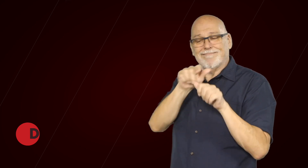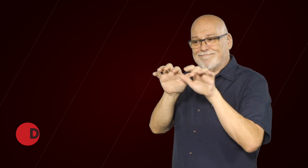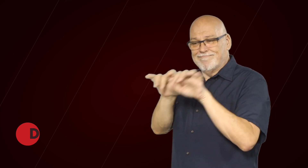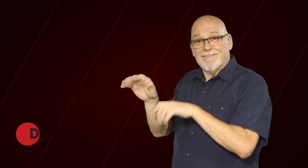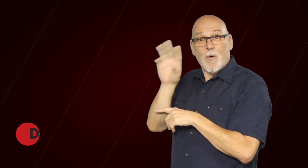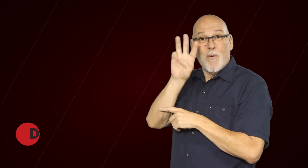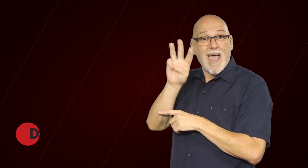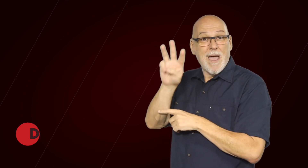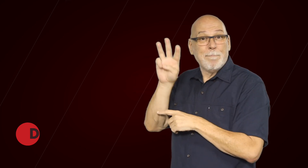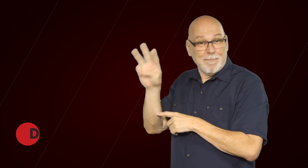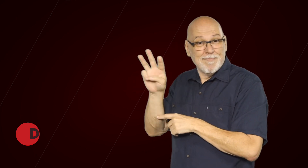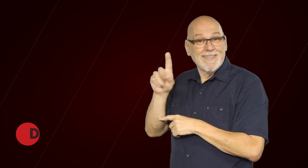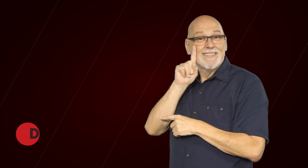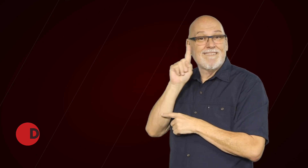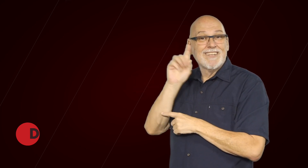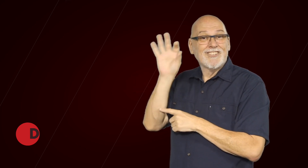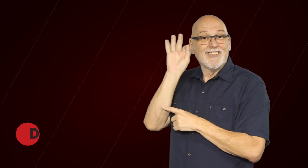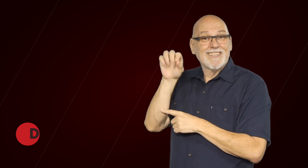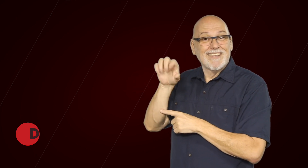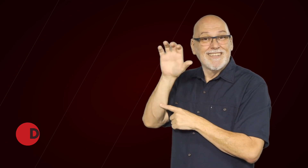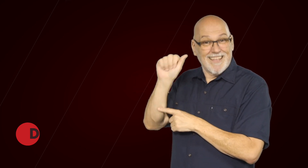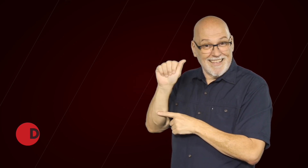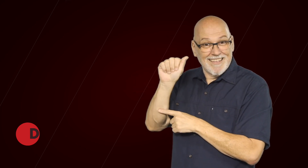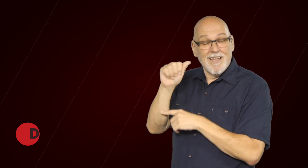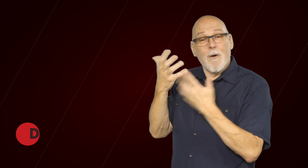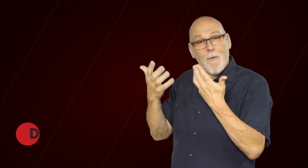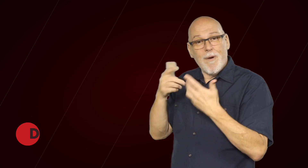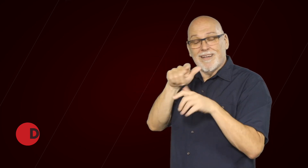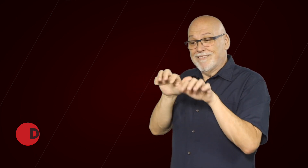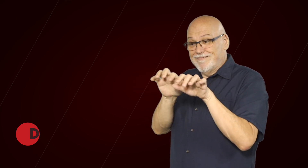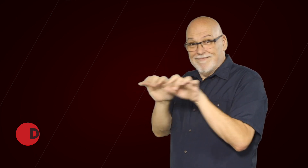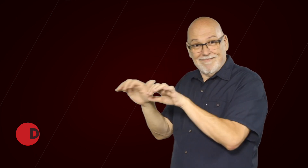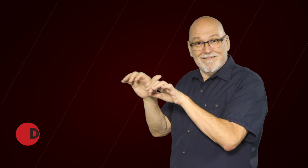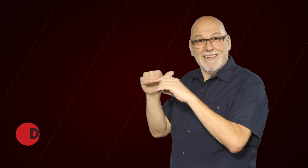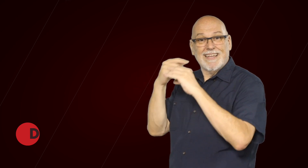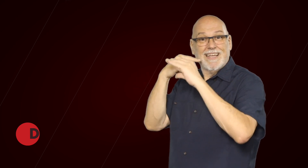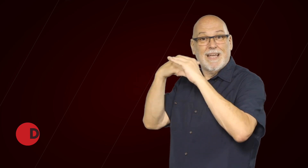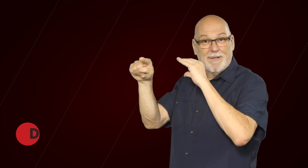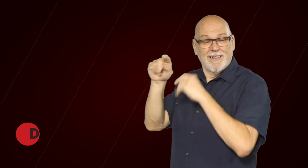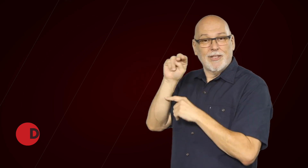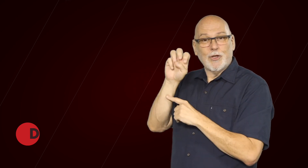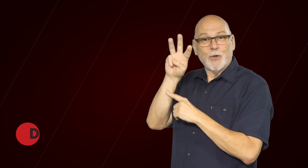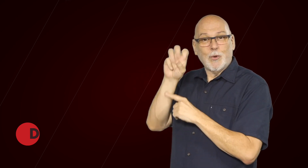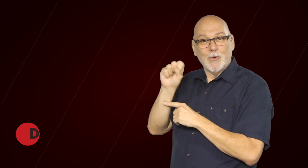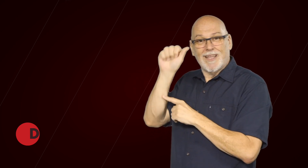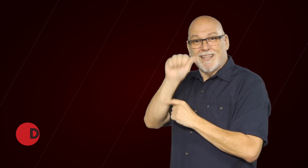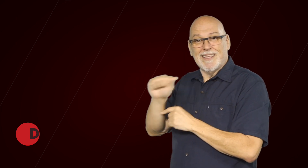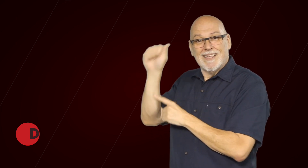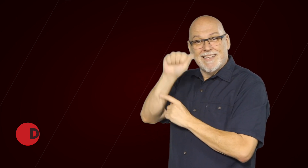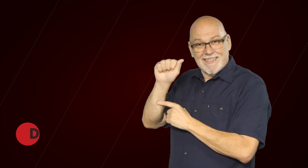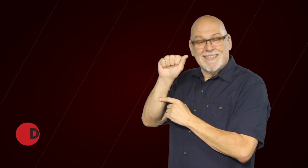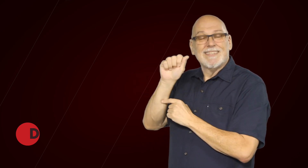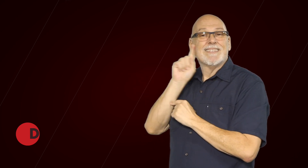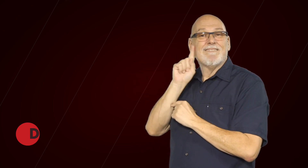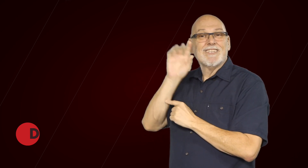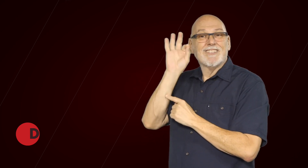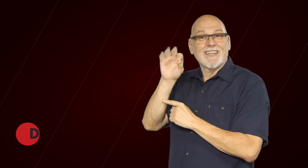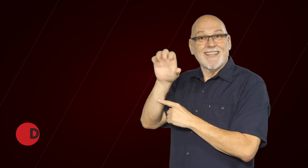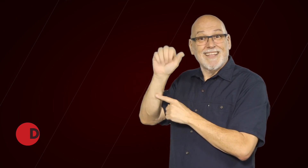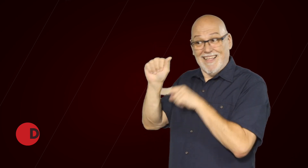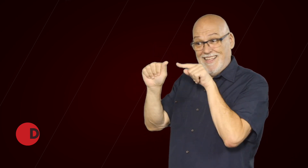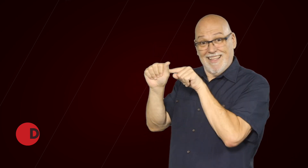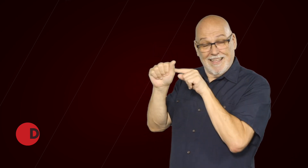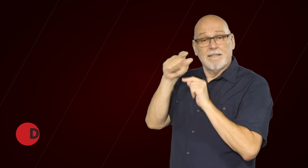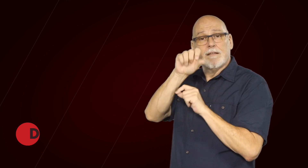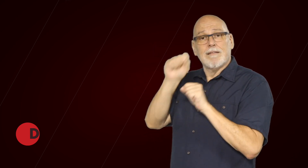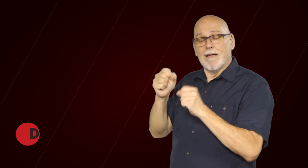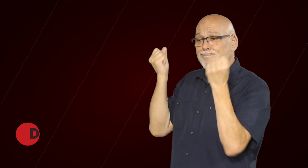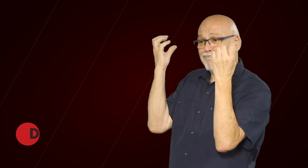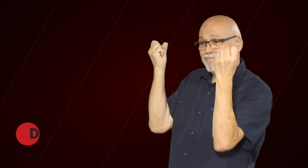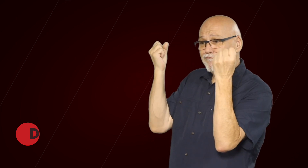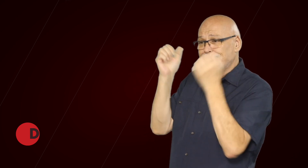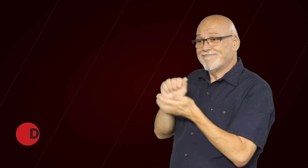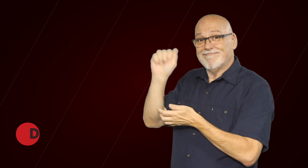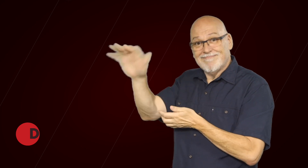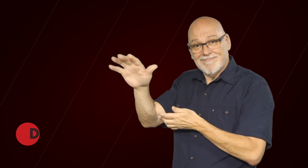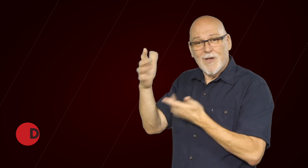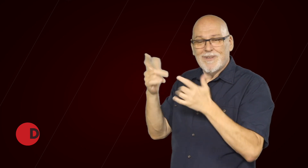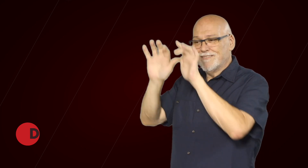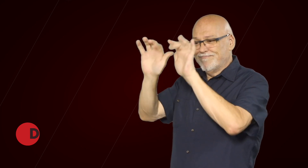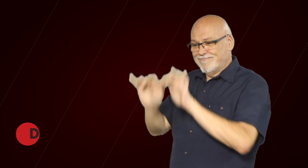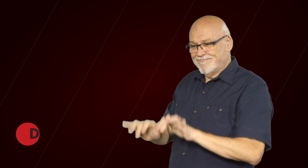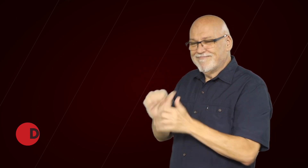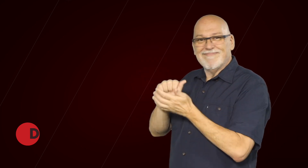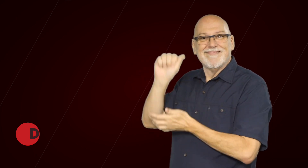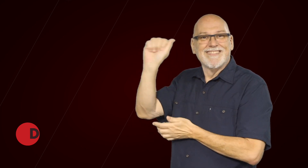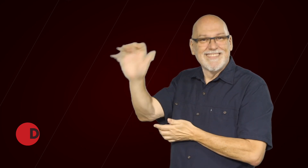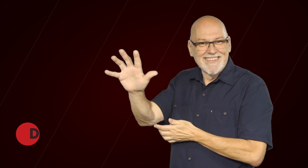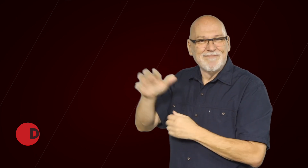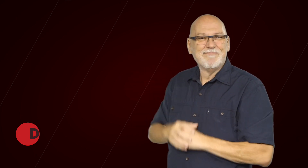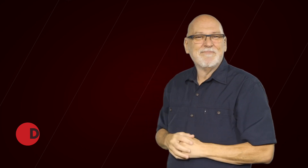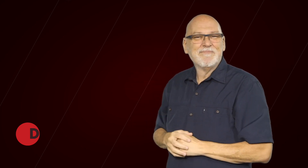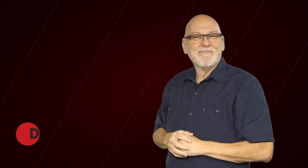our website www.DeafDots.ca or email to news@deafdots.ca.